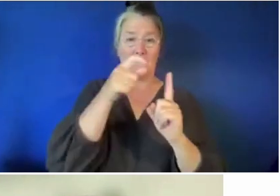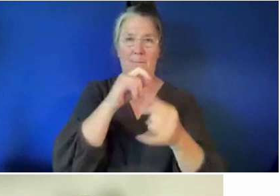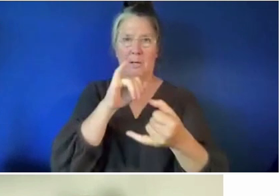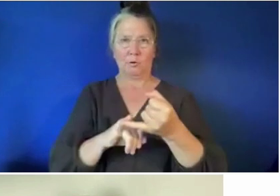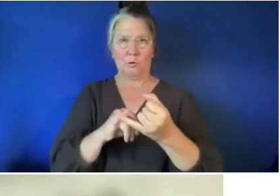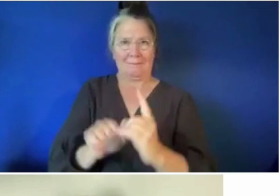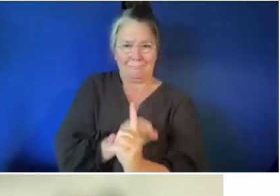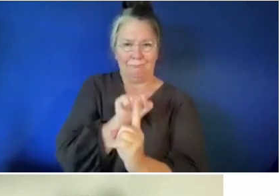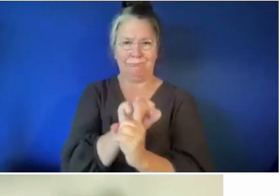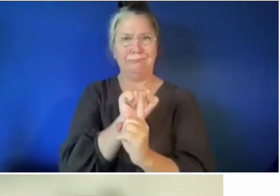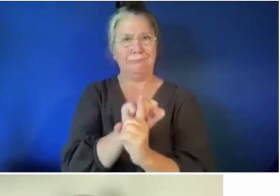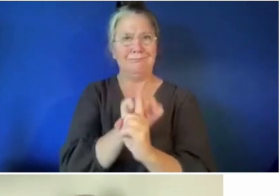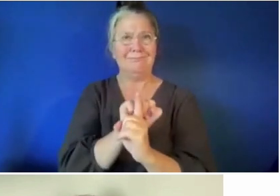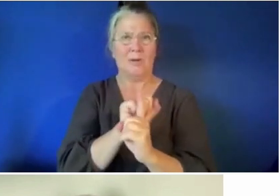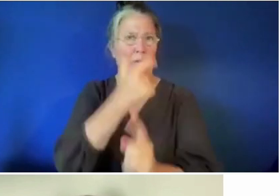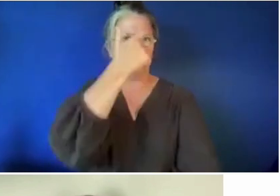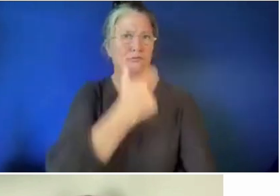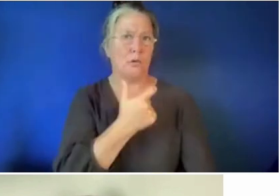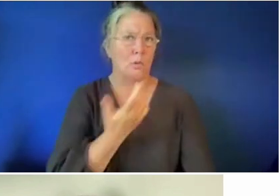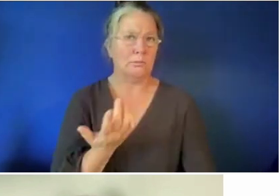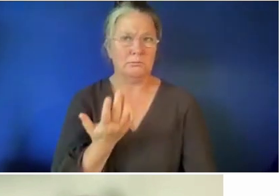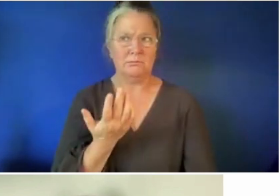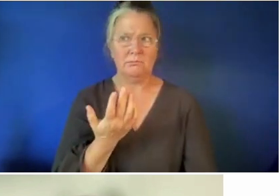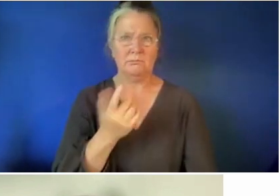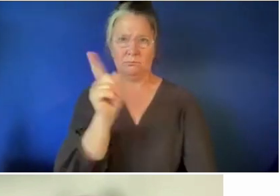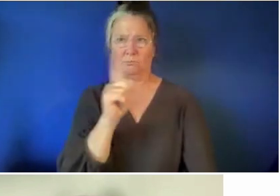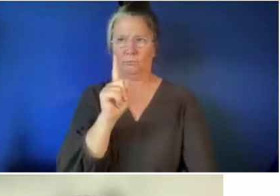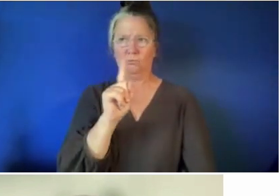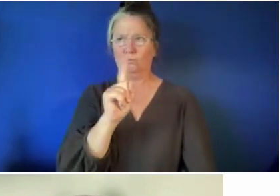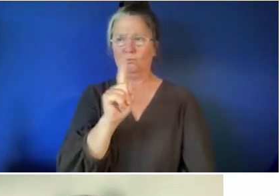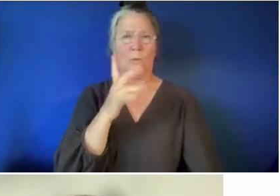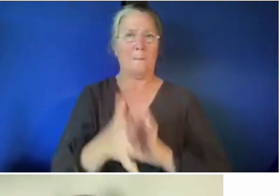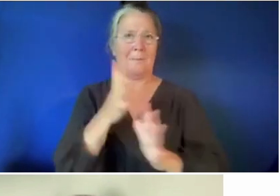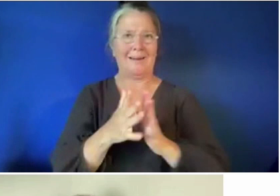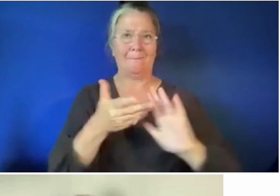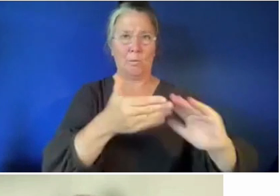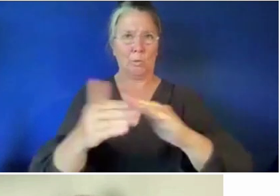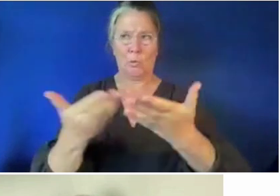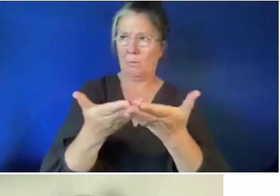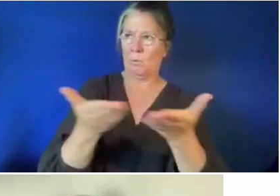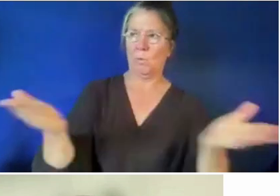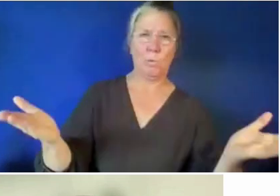and we need to think very carefully about what that means as a senior leadership group.